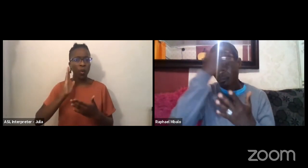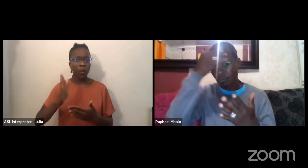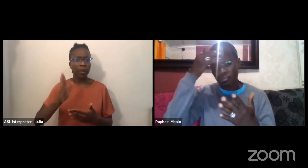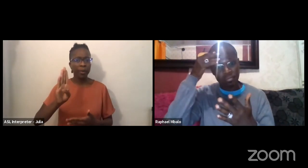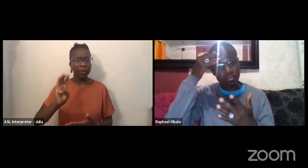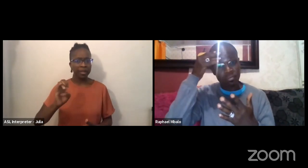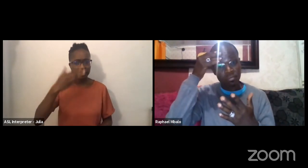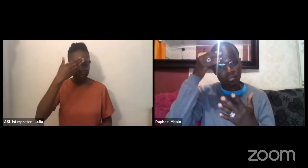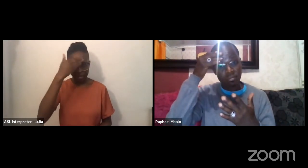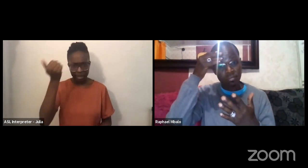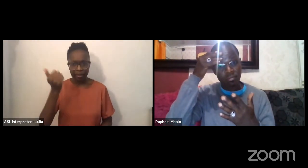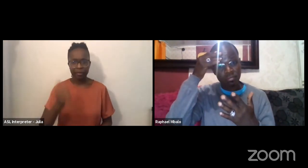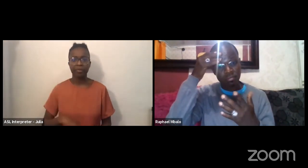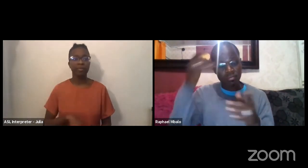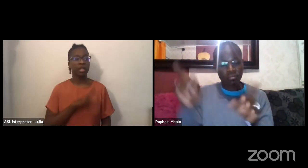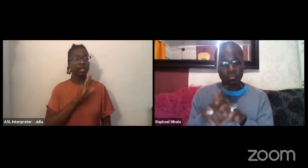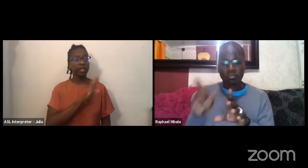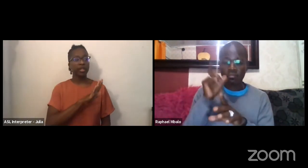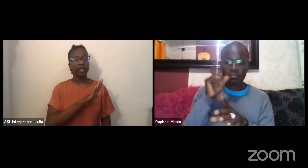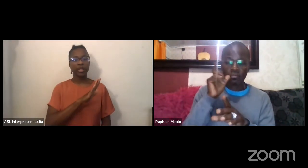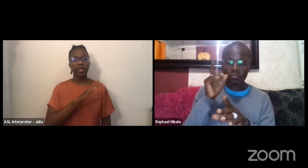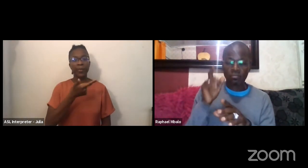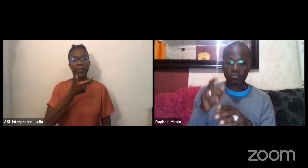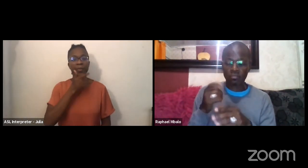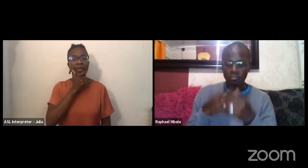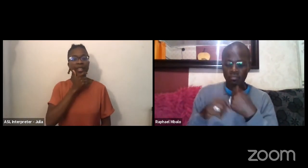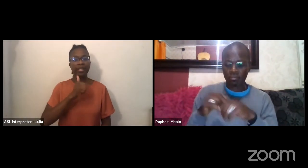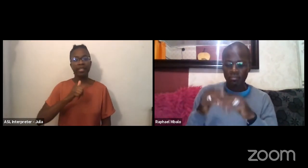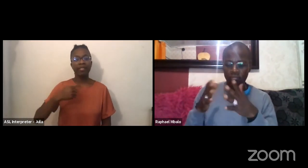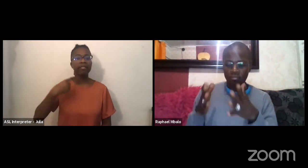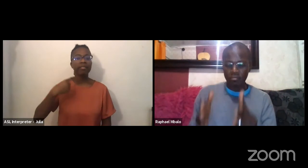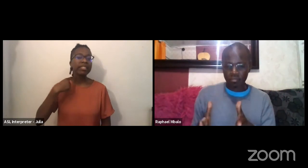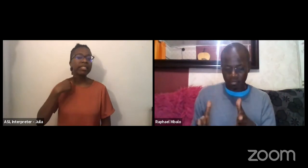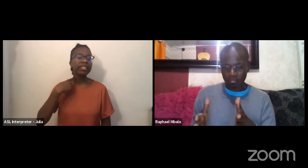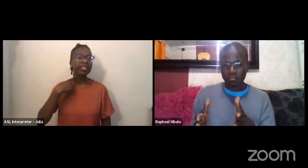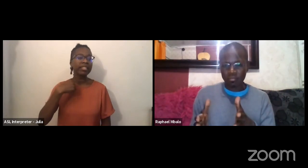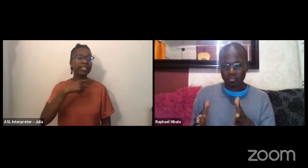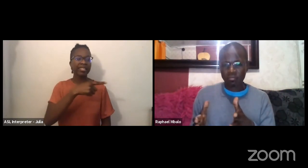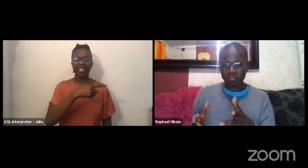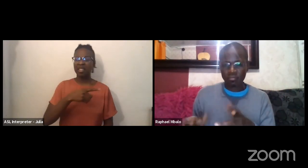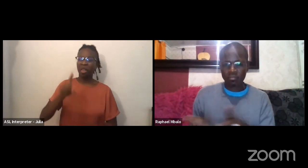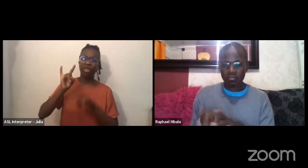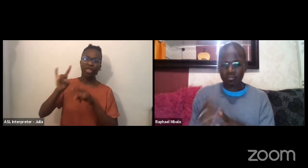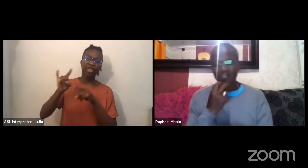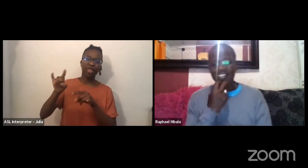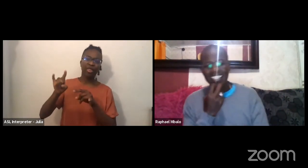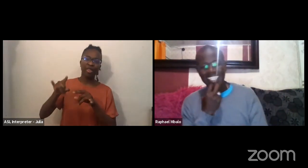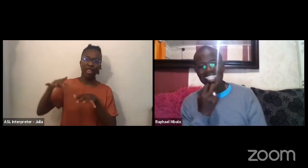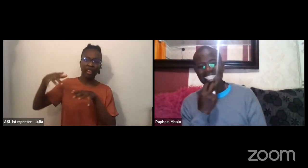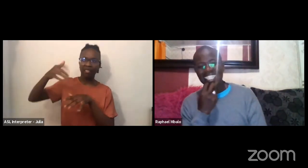A British accent mocking the oppressors, laughing at them showing that they were not as powerful